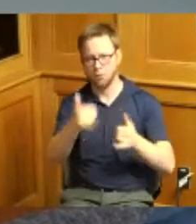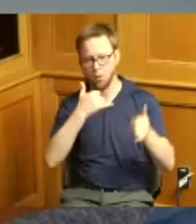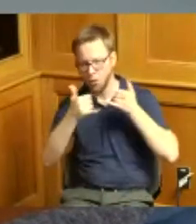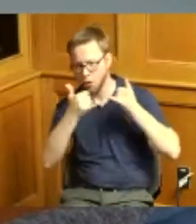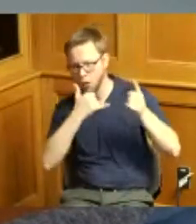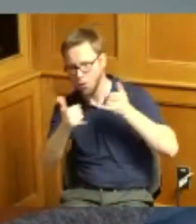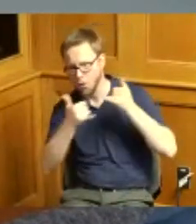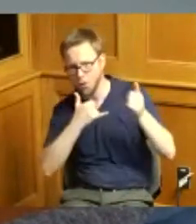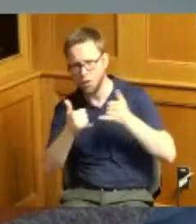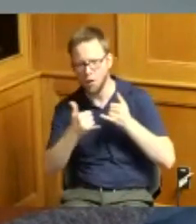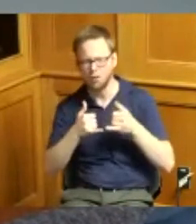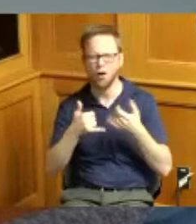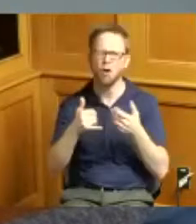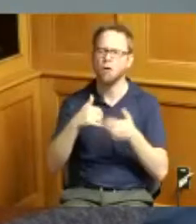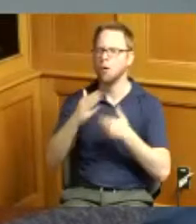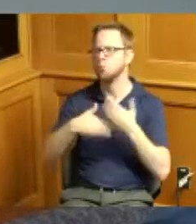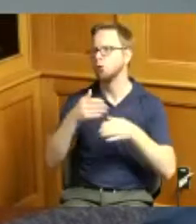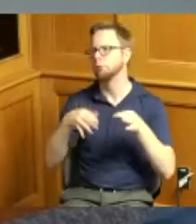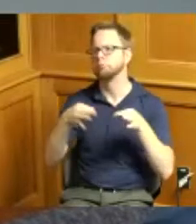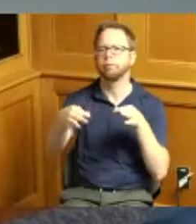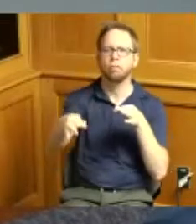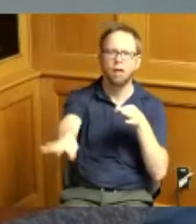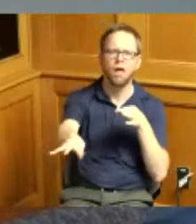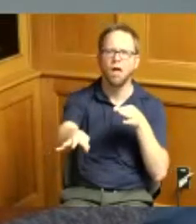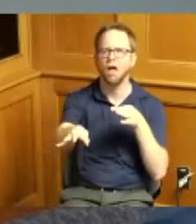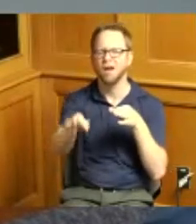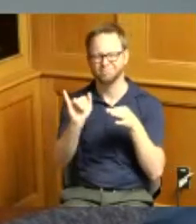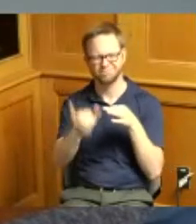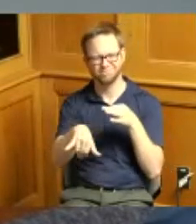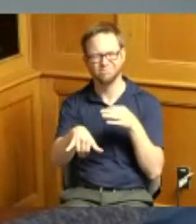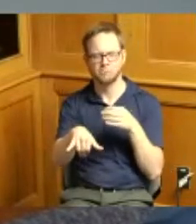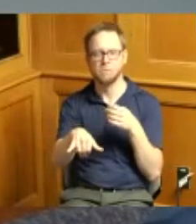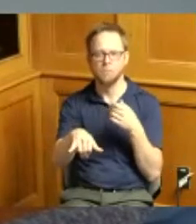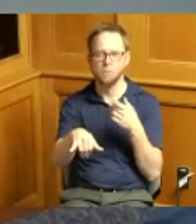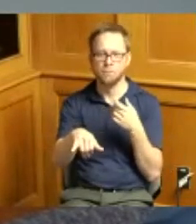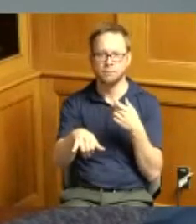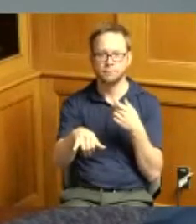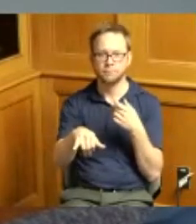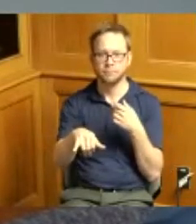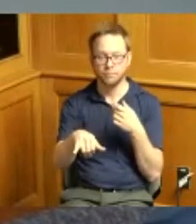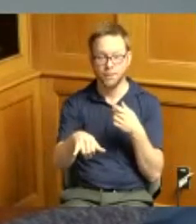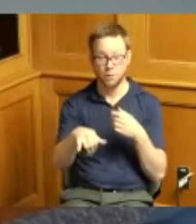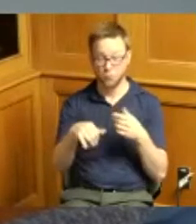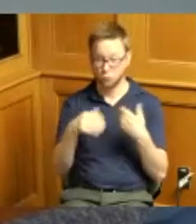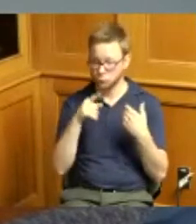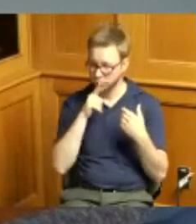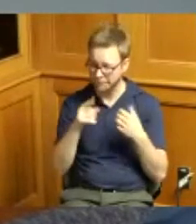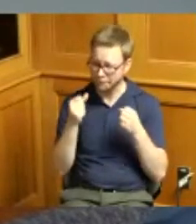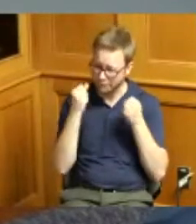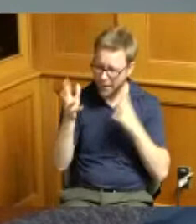about delay process delays and things of that nature with this amount of volume knock on wood we